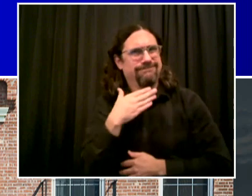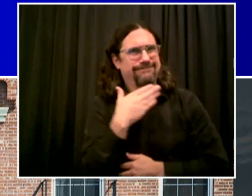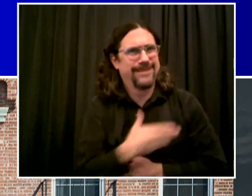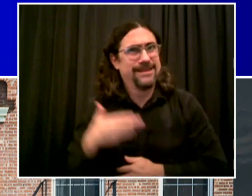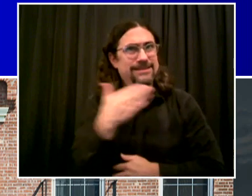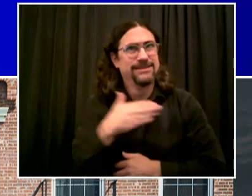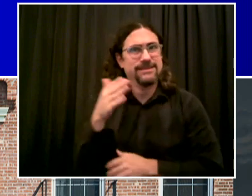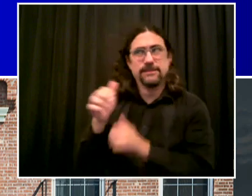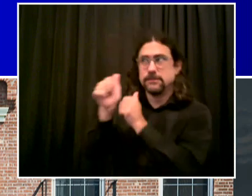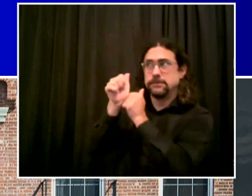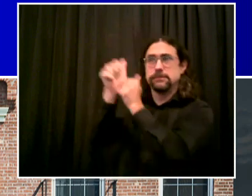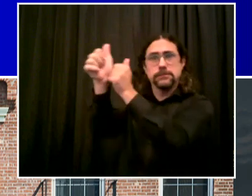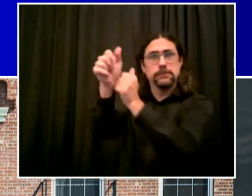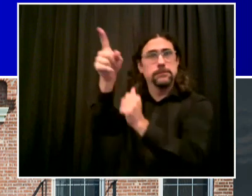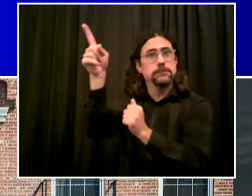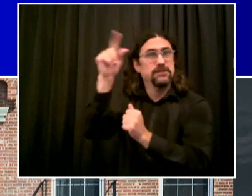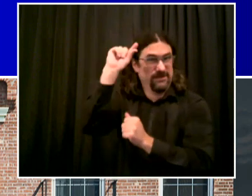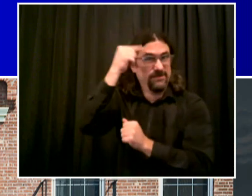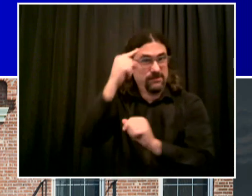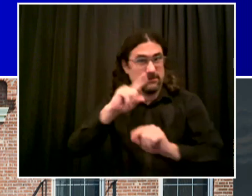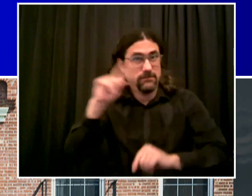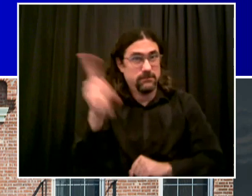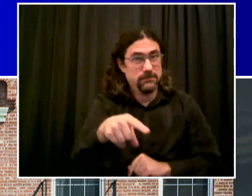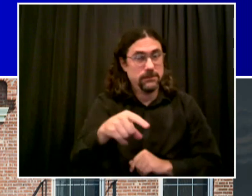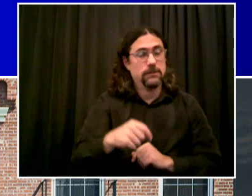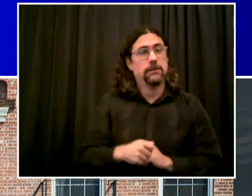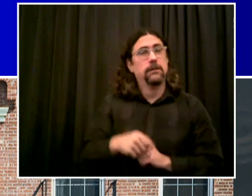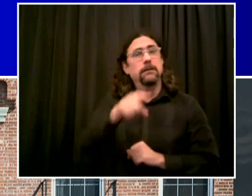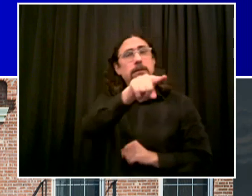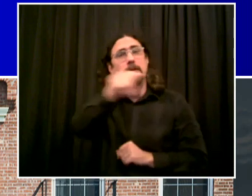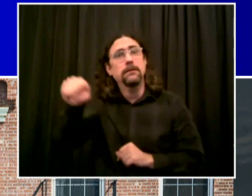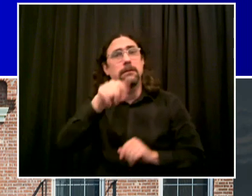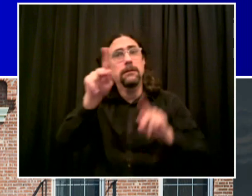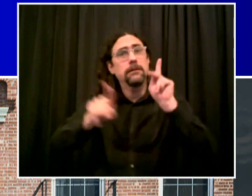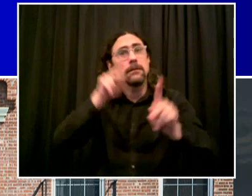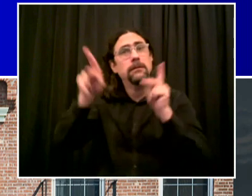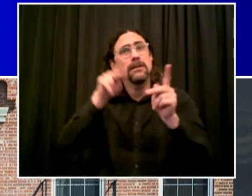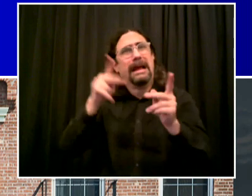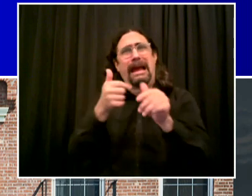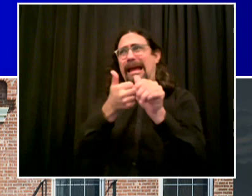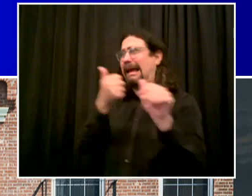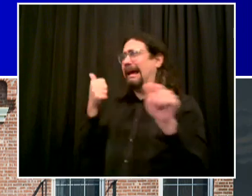UP ON E TH EXECUVTIE RODER TO PROTECT TENANTS WHO SIMPLY CANNOT